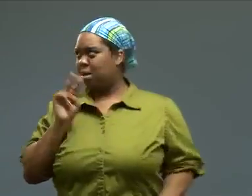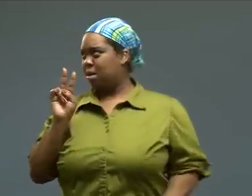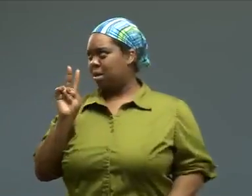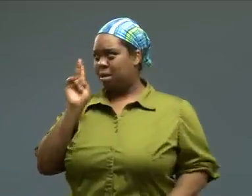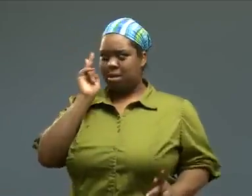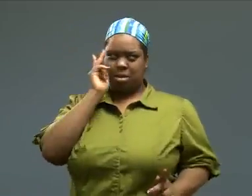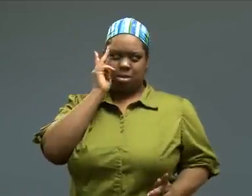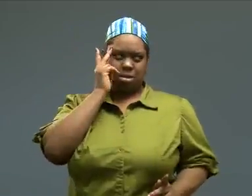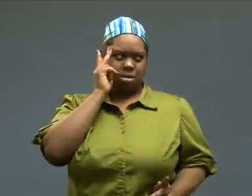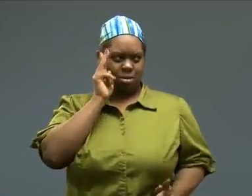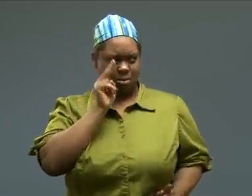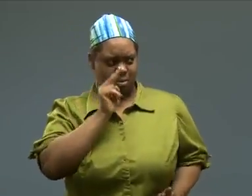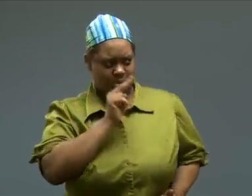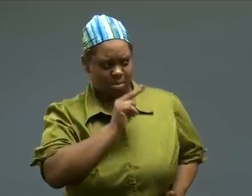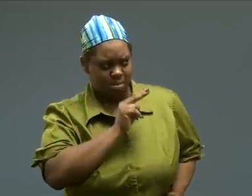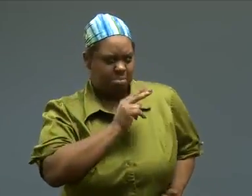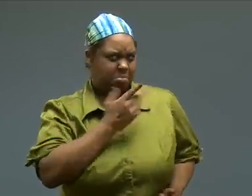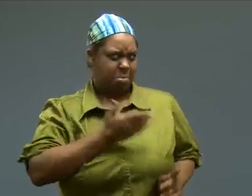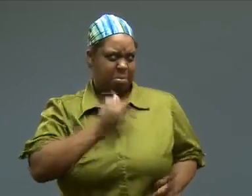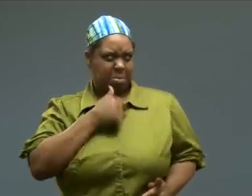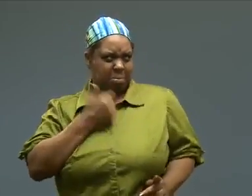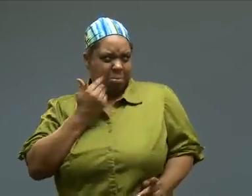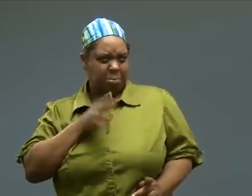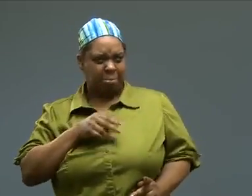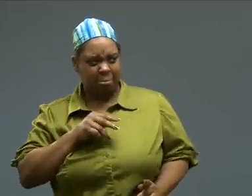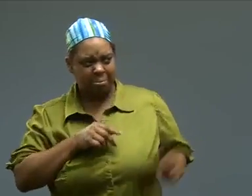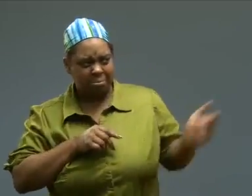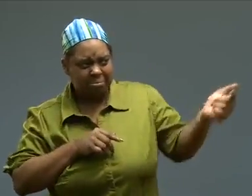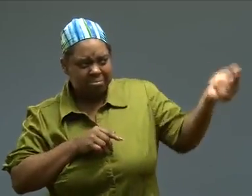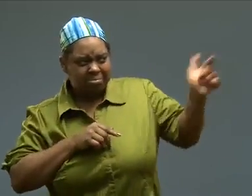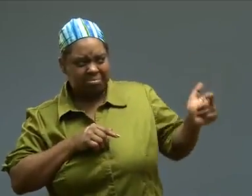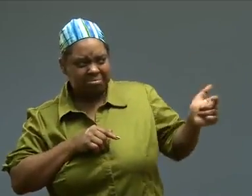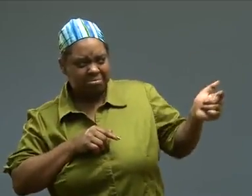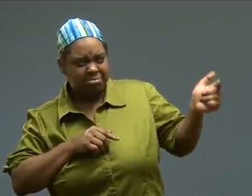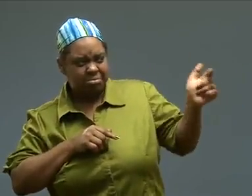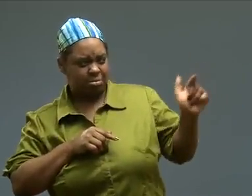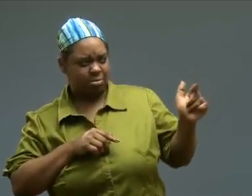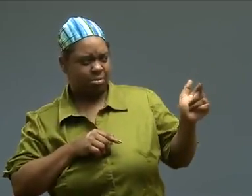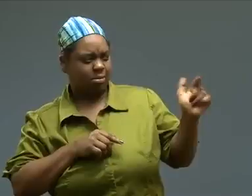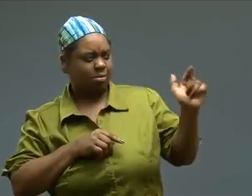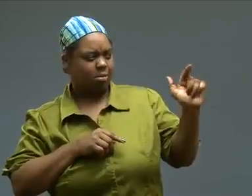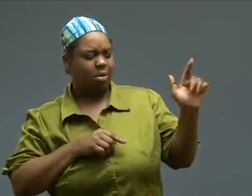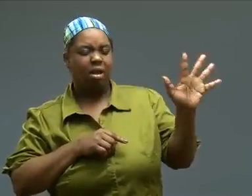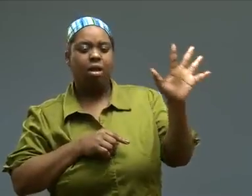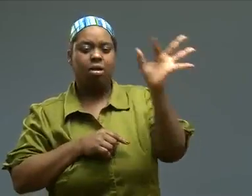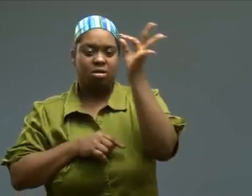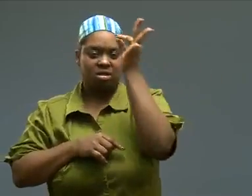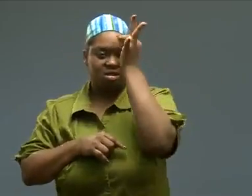I was getting scared. Maybe he won't come to me. He got closer and closer. Then came to me, talking,